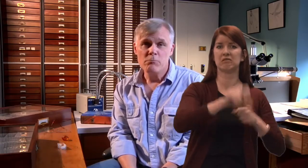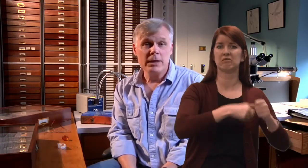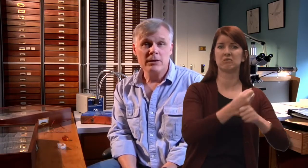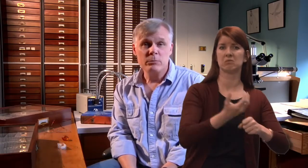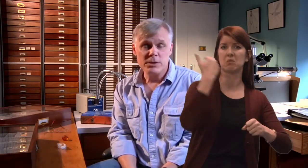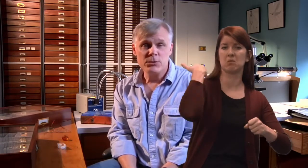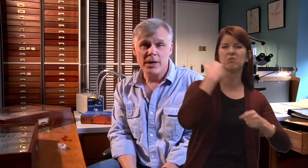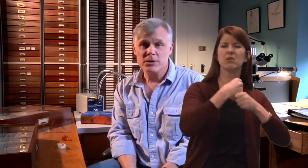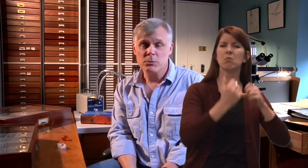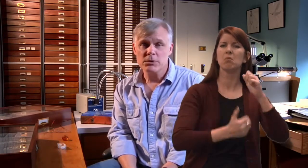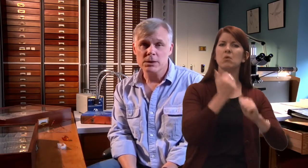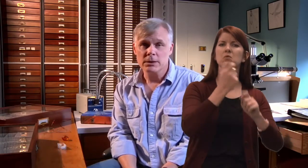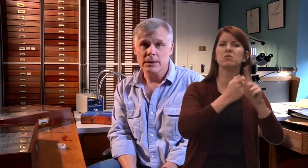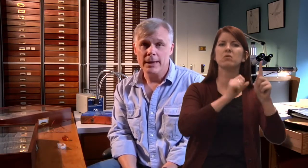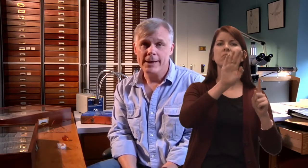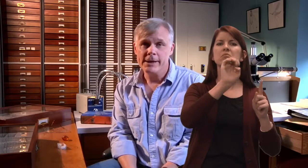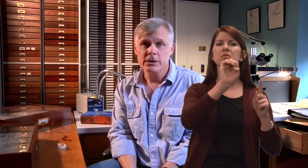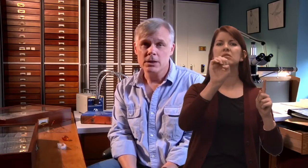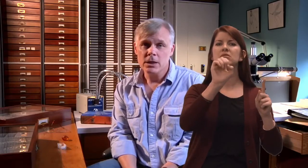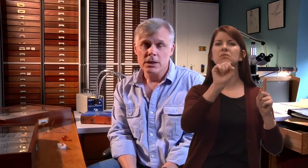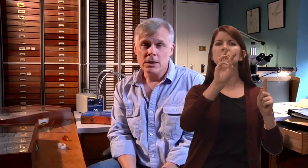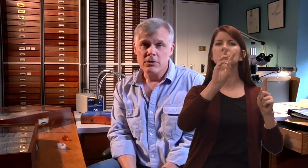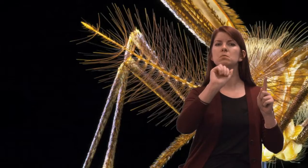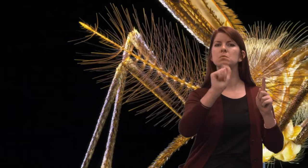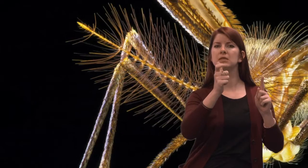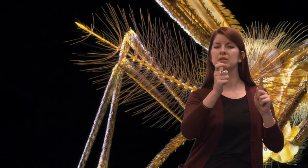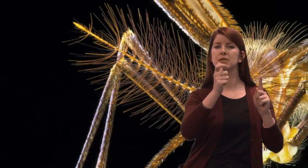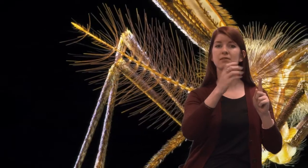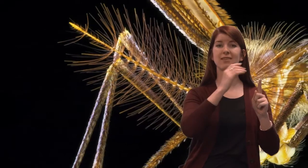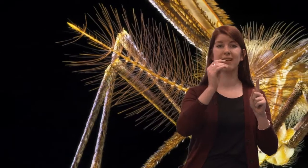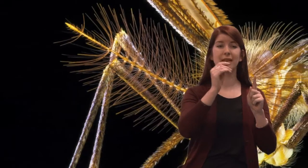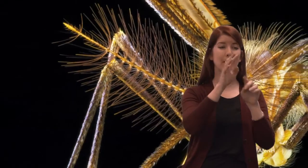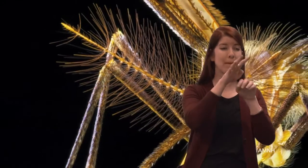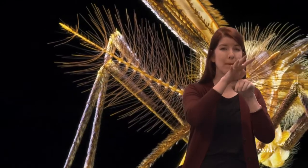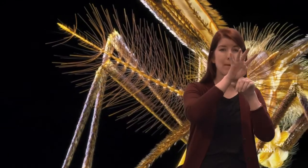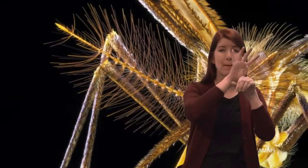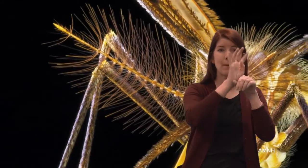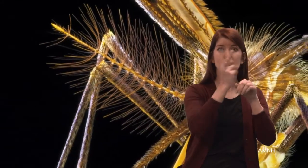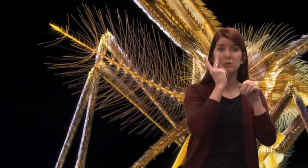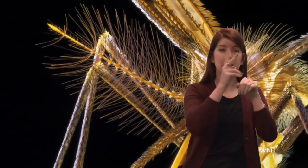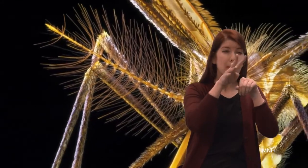made out of beeswax mostly and, the hairs, the fine hairs that you see on it,